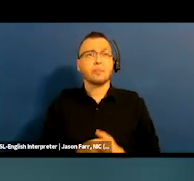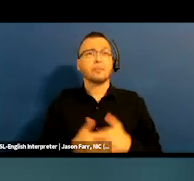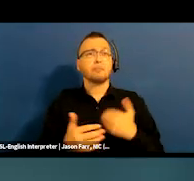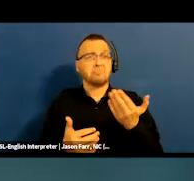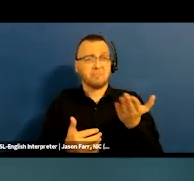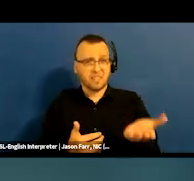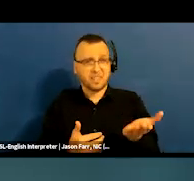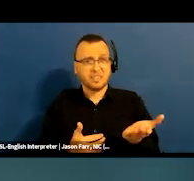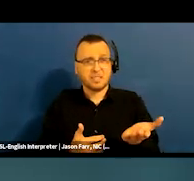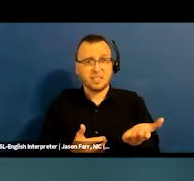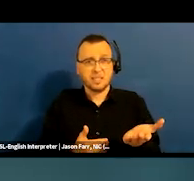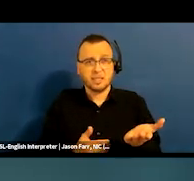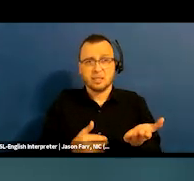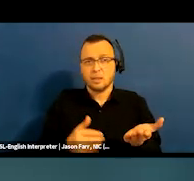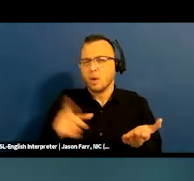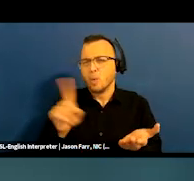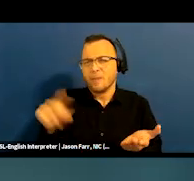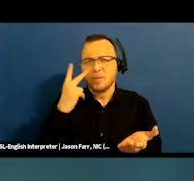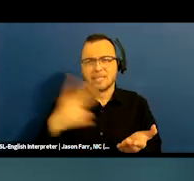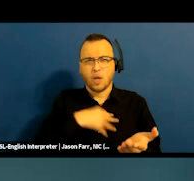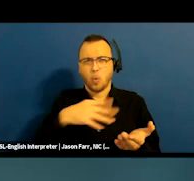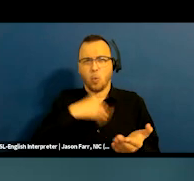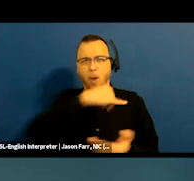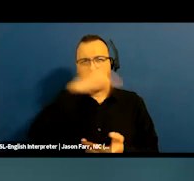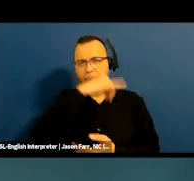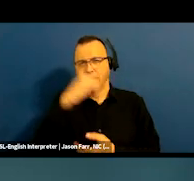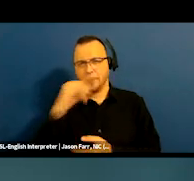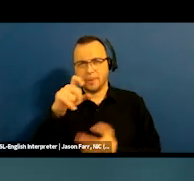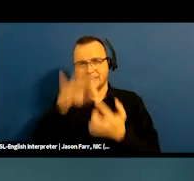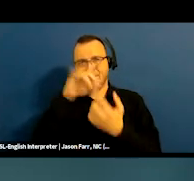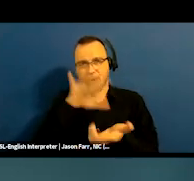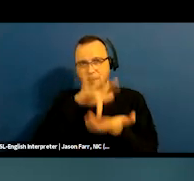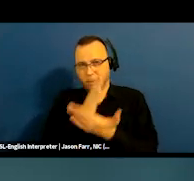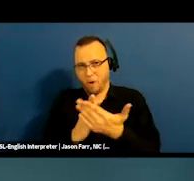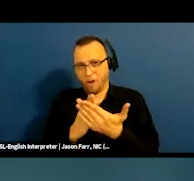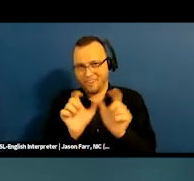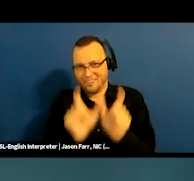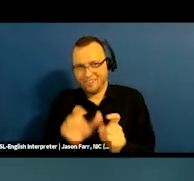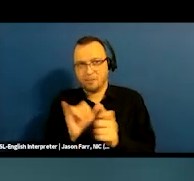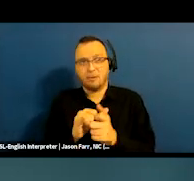He ran out, but we were able to bring him back. And his oximetry of his oxygen went down to 85%,